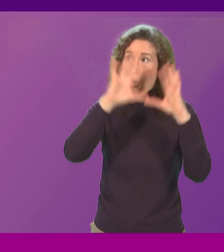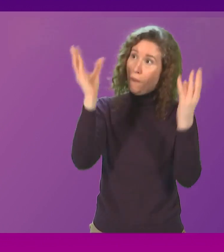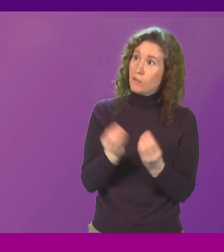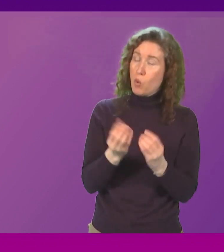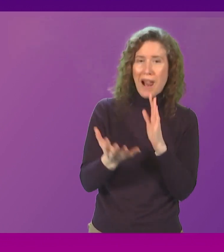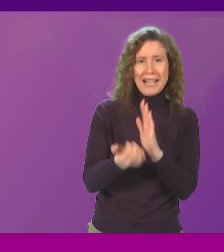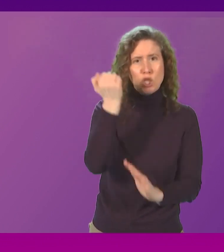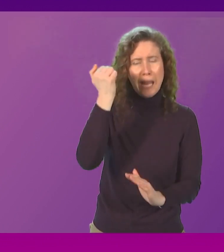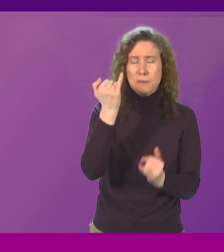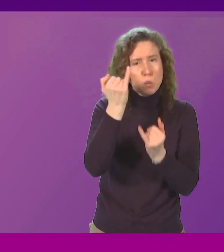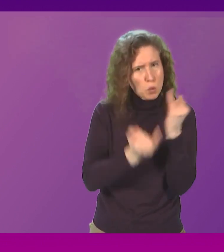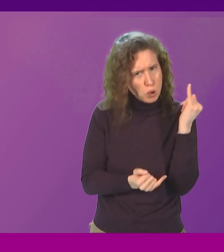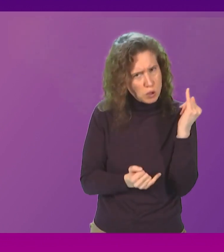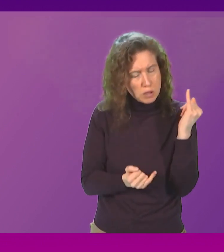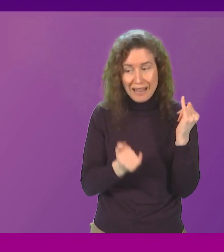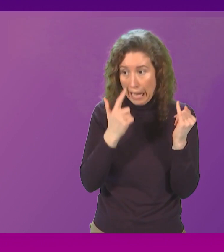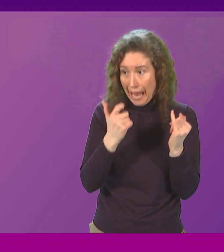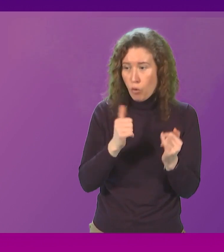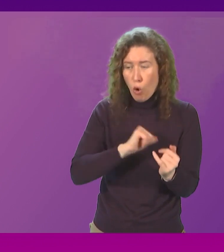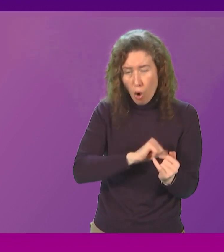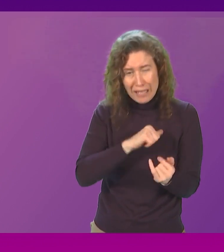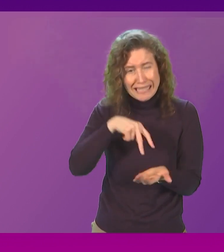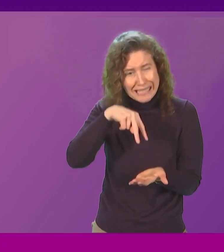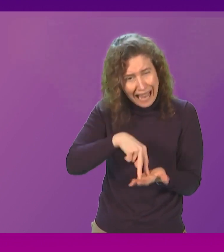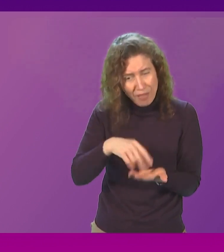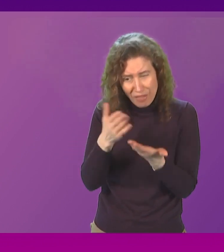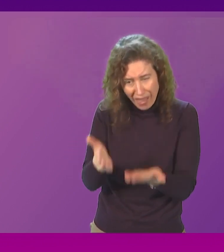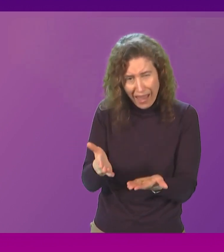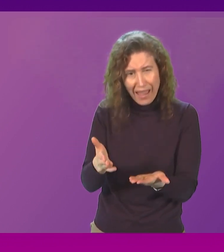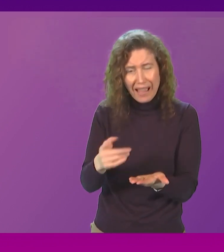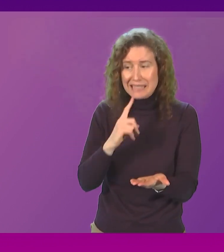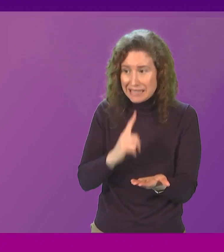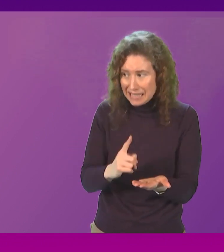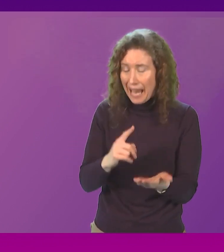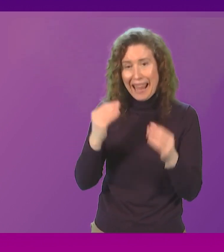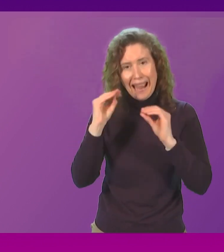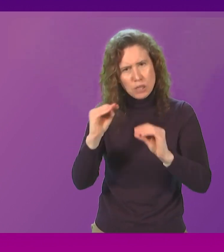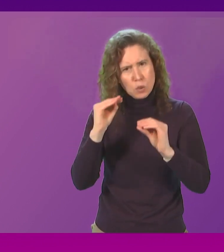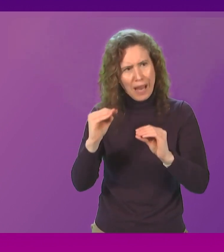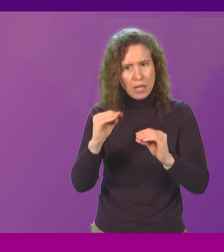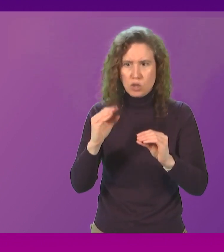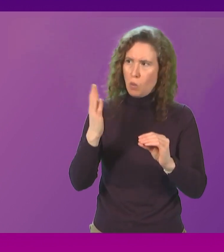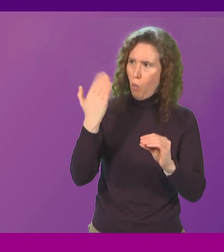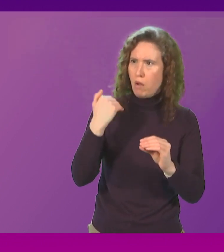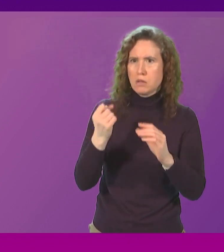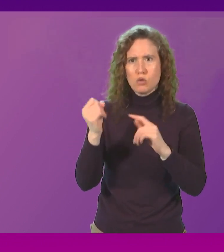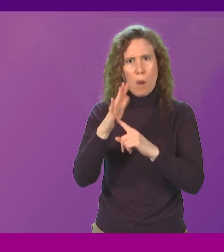Can the First Minister honestly stand there and say, hand on heart, that education was her top priority?